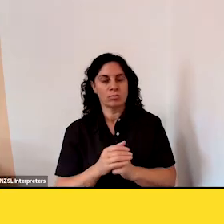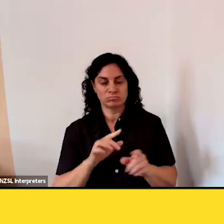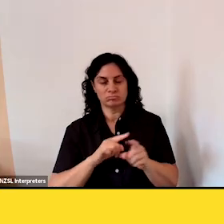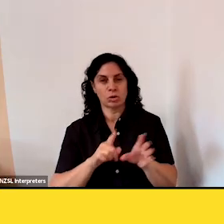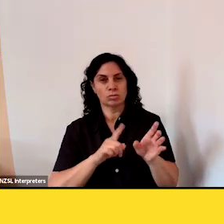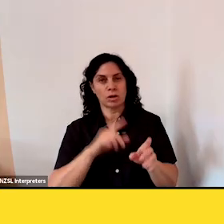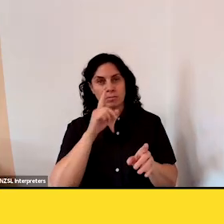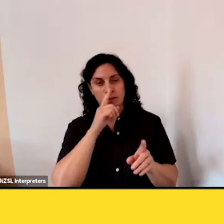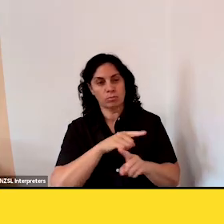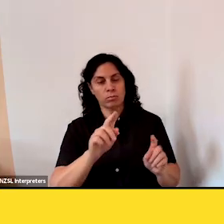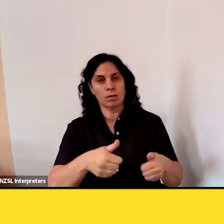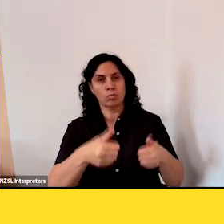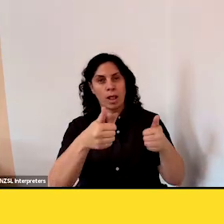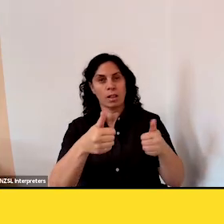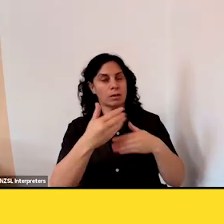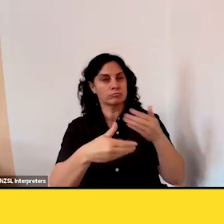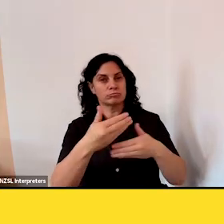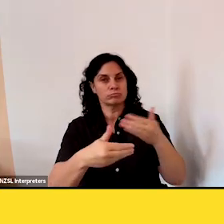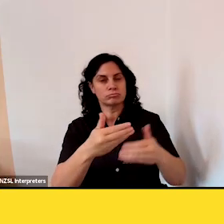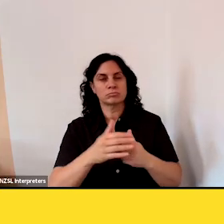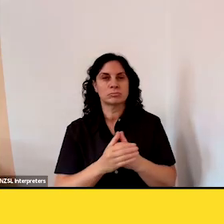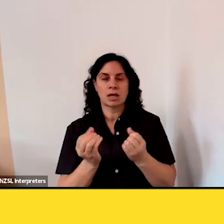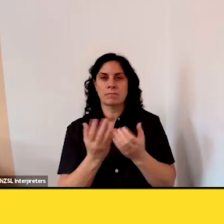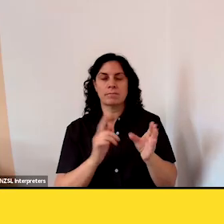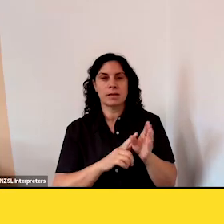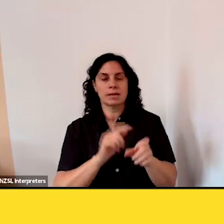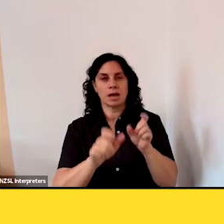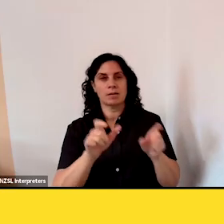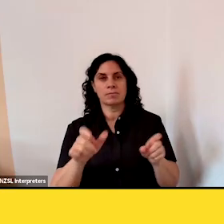For example, here we can see that many young people are reporting positive peer relationships.